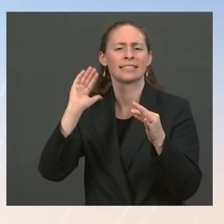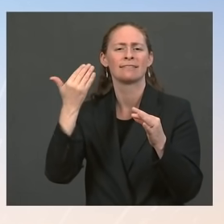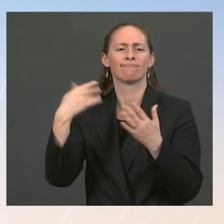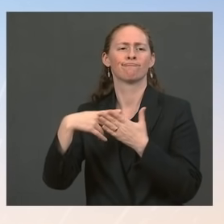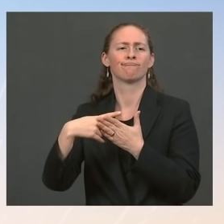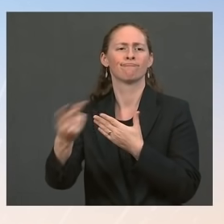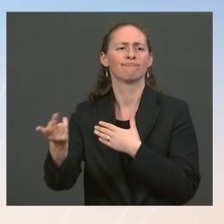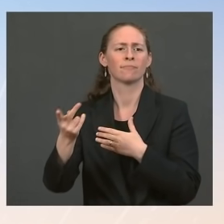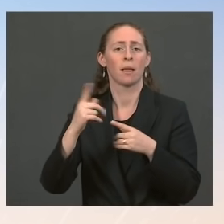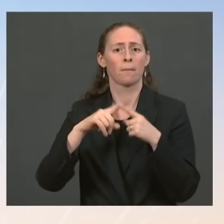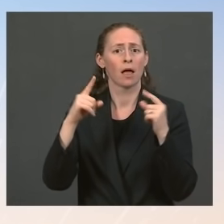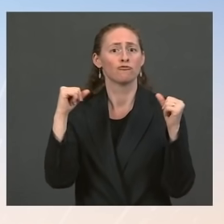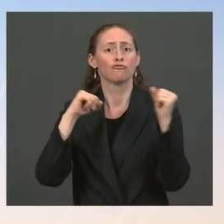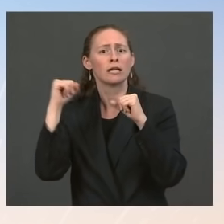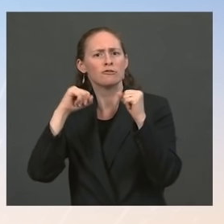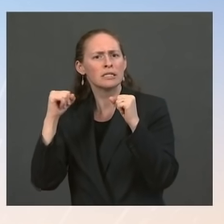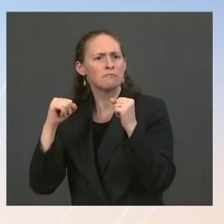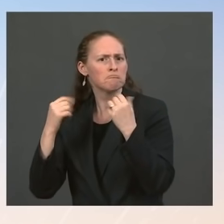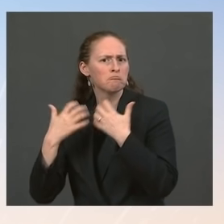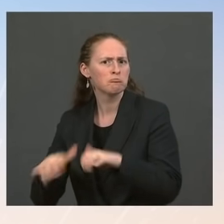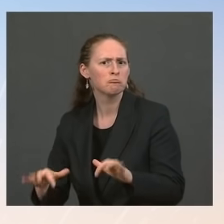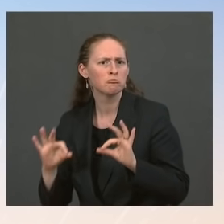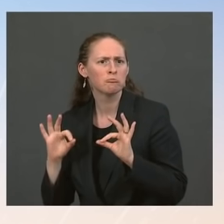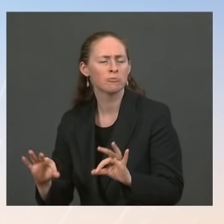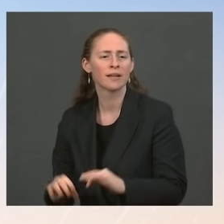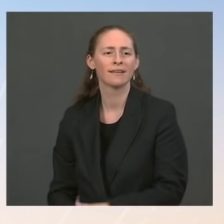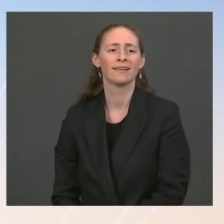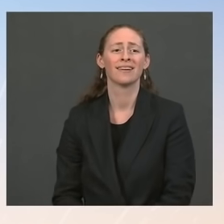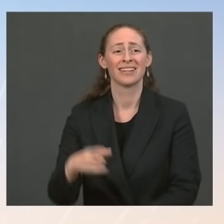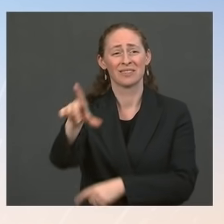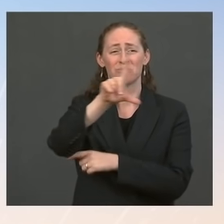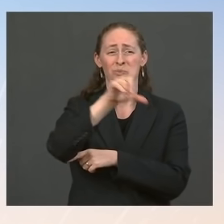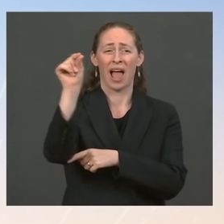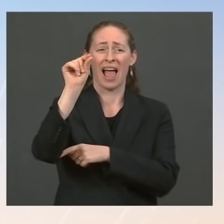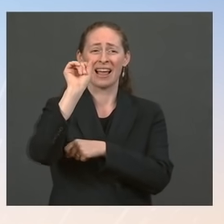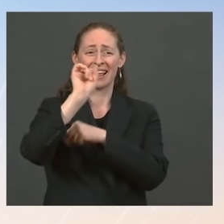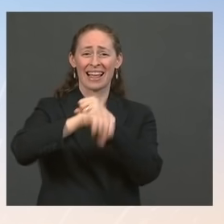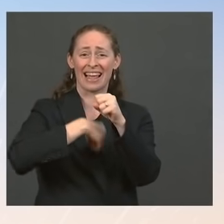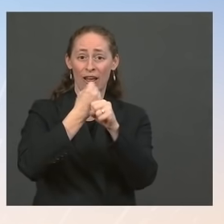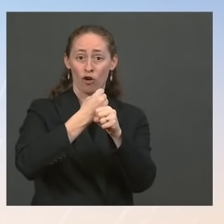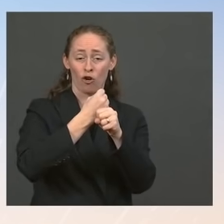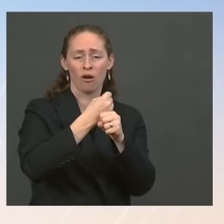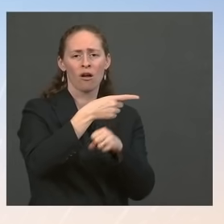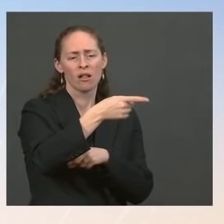that he was referring to the 20-year war as a strategic failure. And, of course, the President agrees we were there